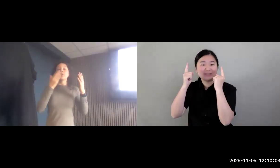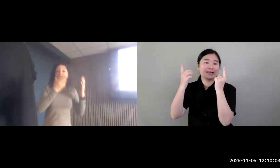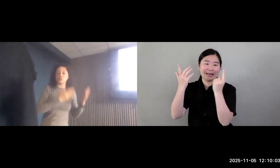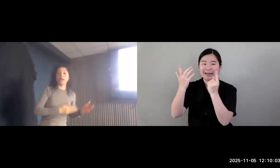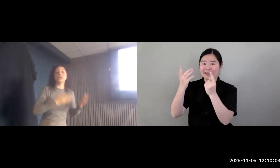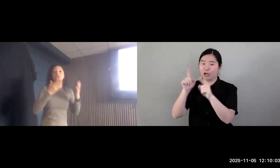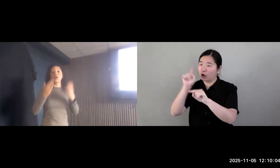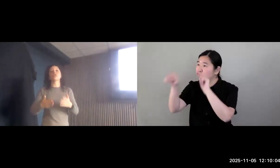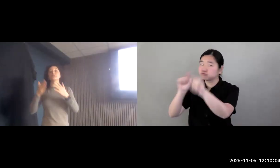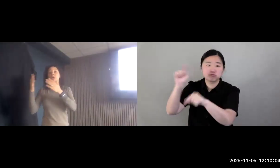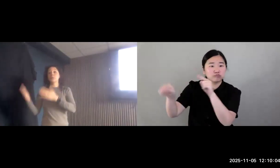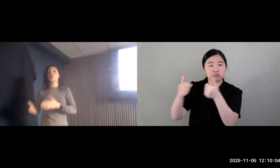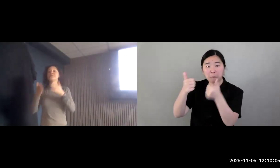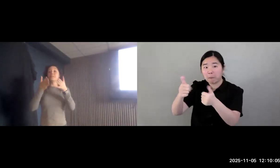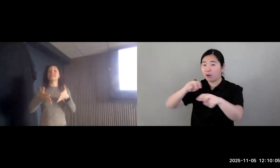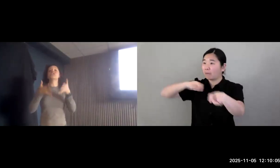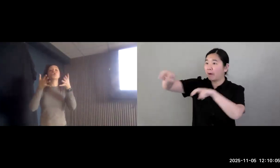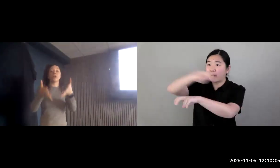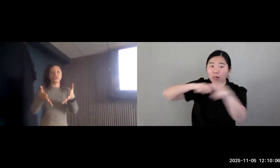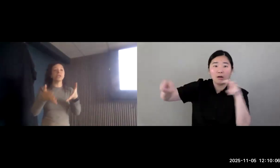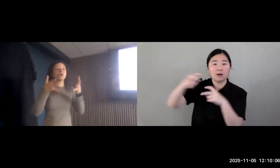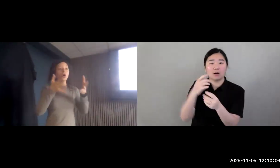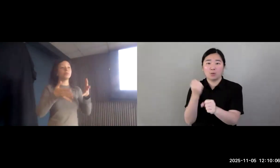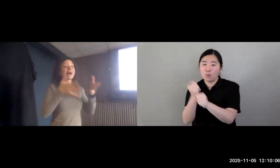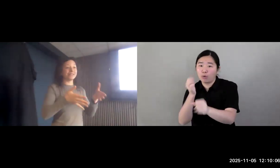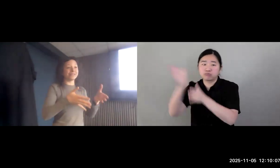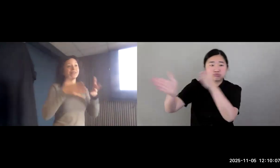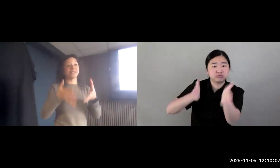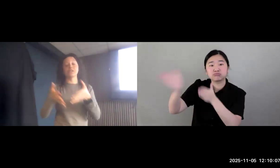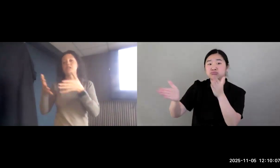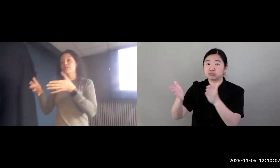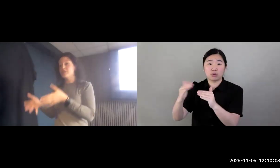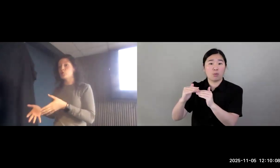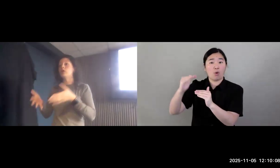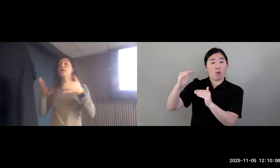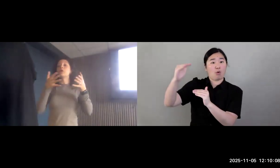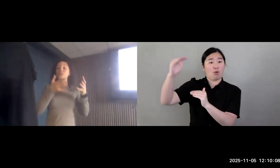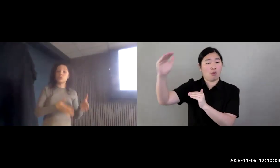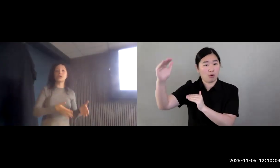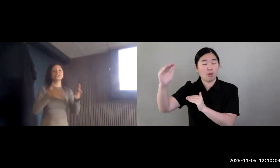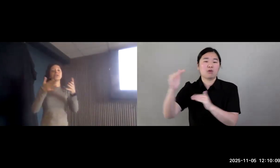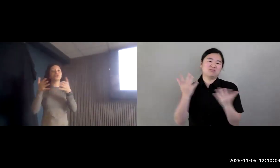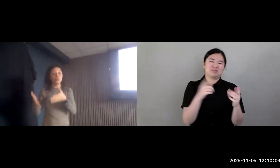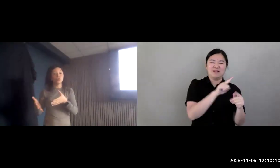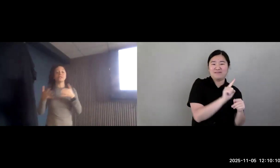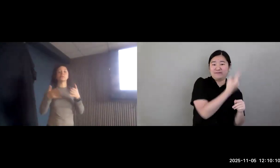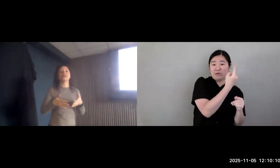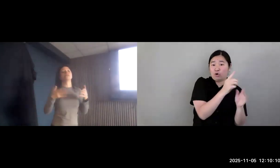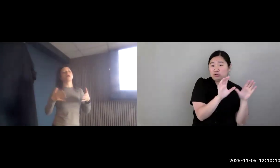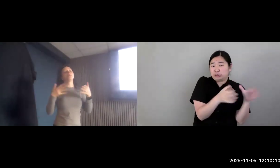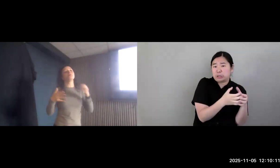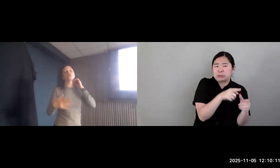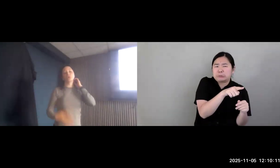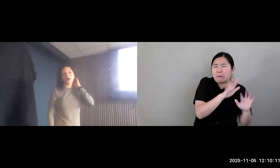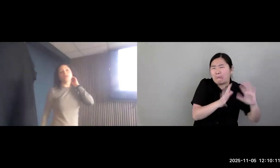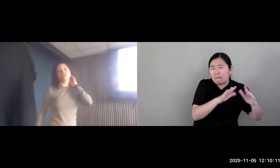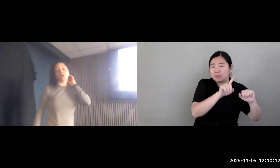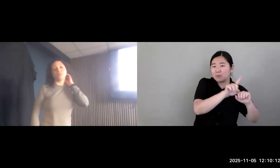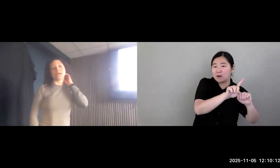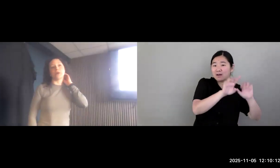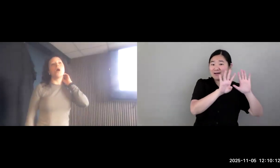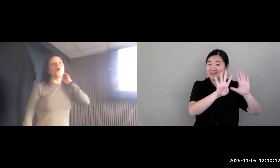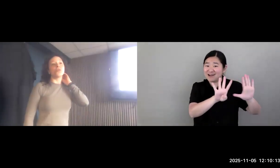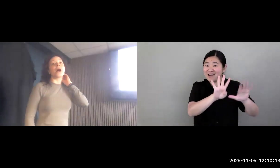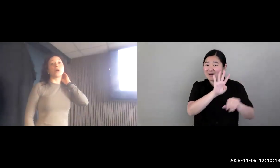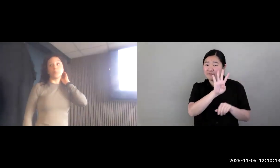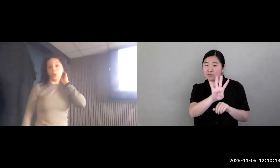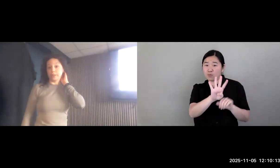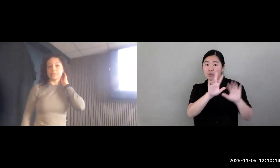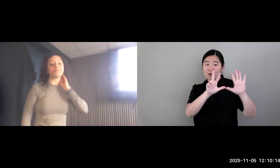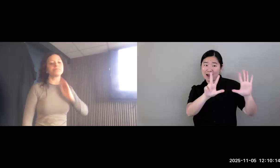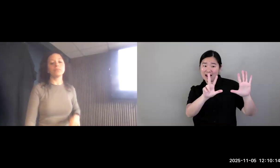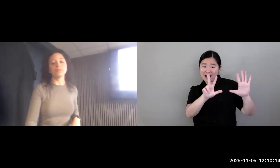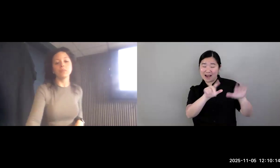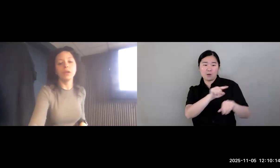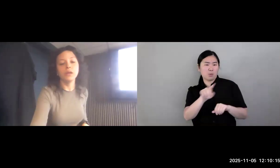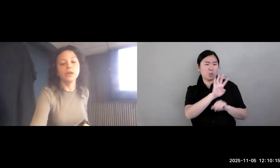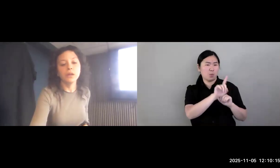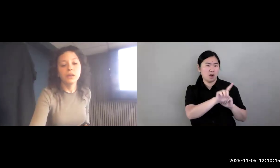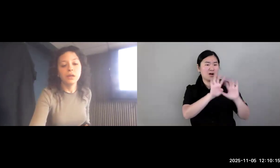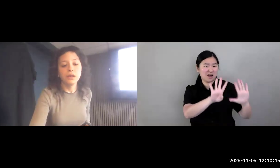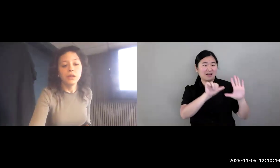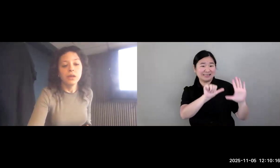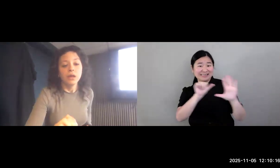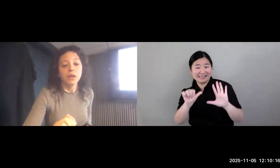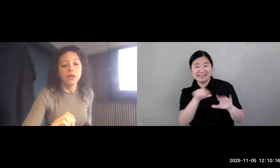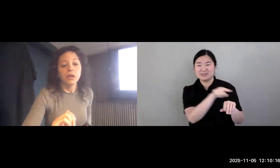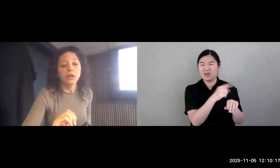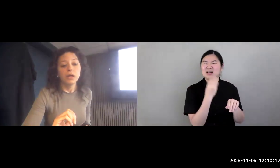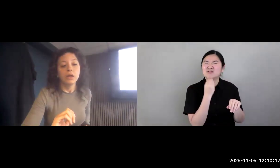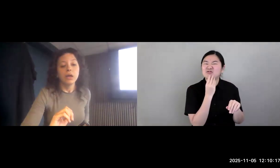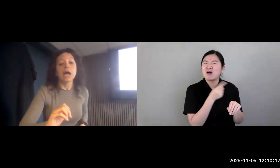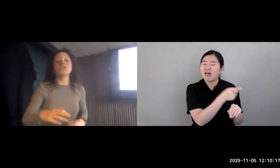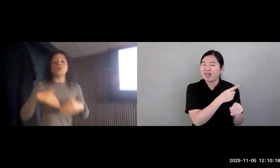The IsraelI government imposed military governing on Palestinian citizens of Israel, restricting their movement, meaning that people could not leave their hometown without a permit.